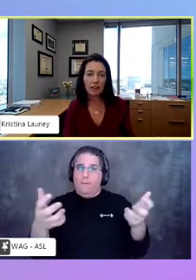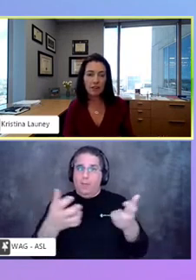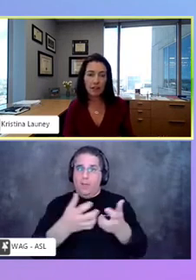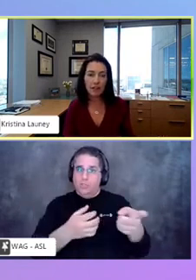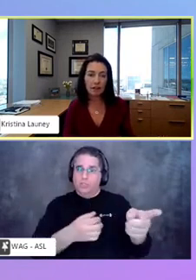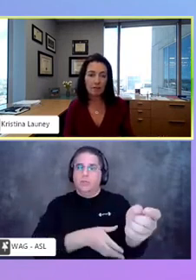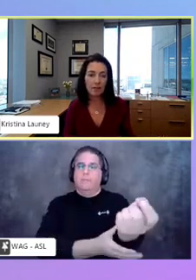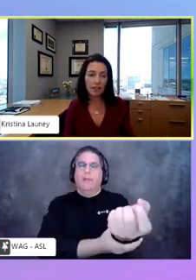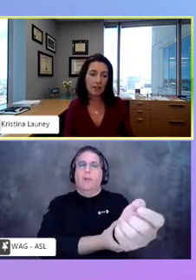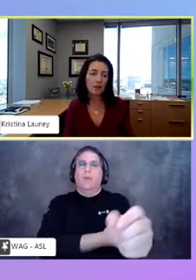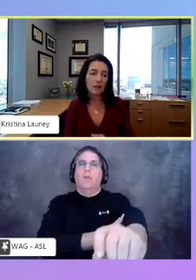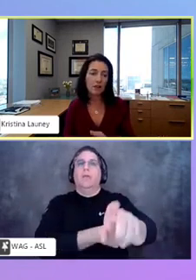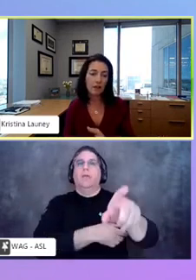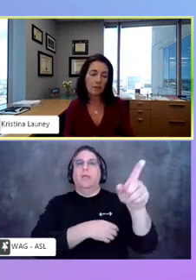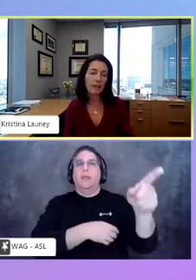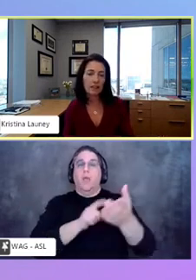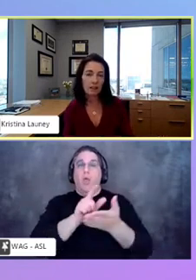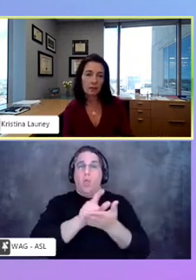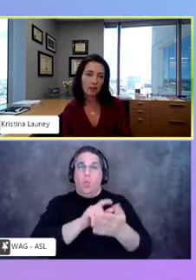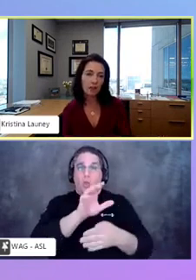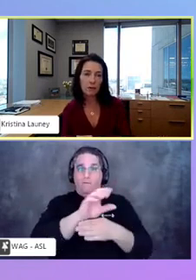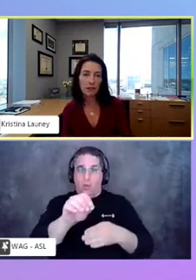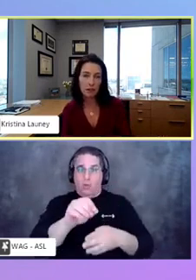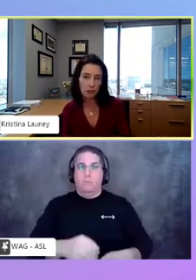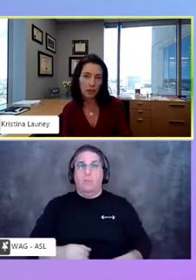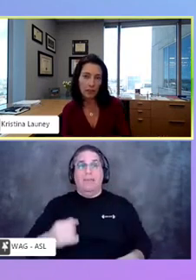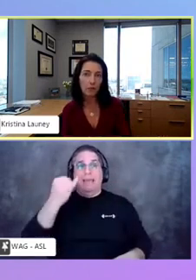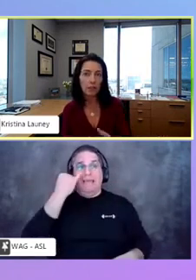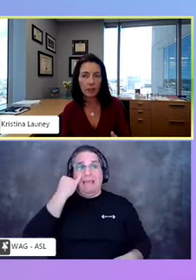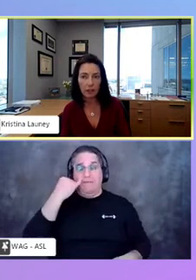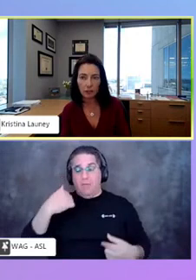where it was a law firm and a law firm could be a place of